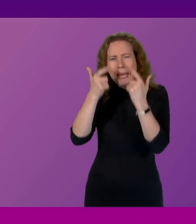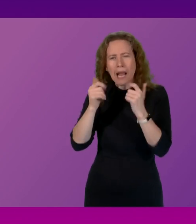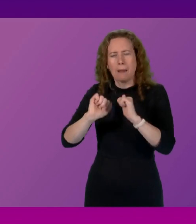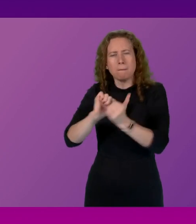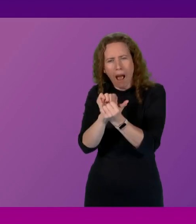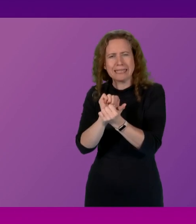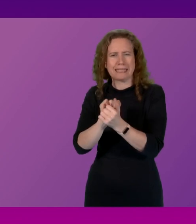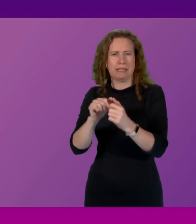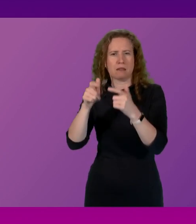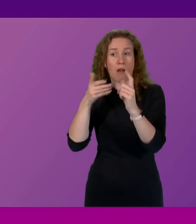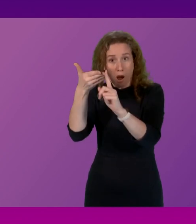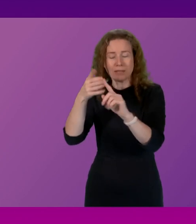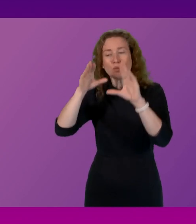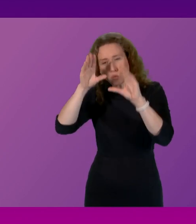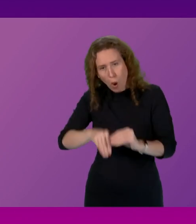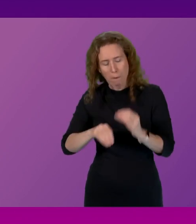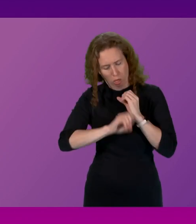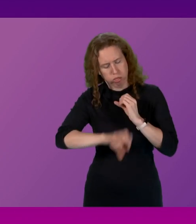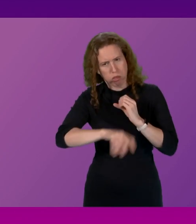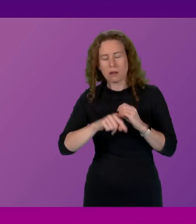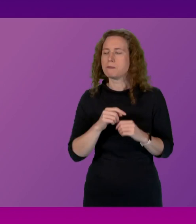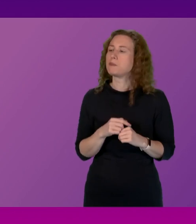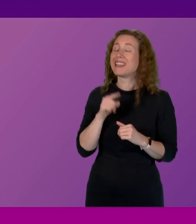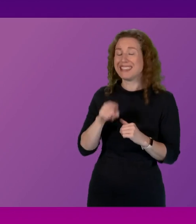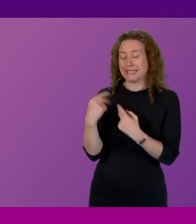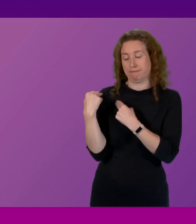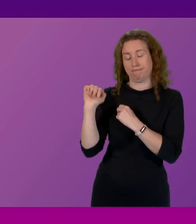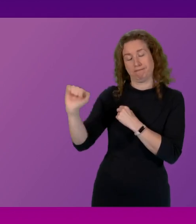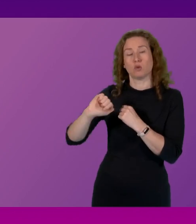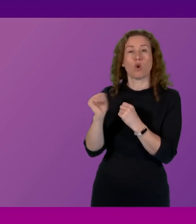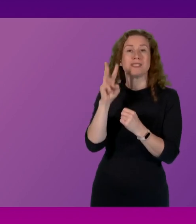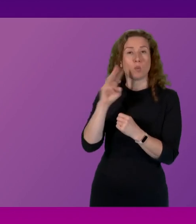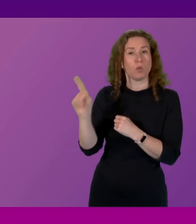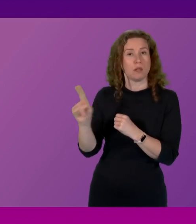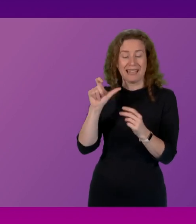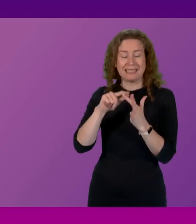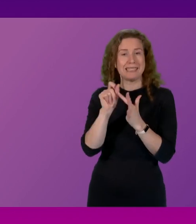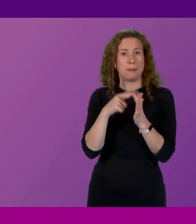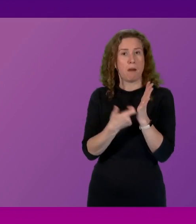That is an issue that Scottish Water and SEPA take seriously.